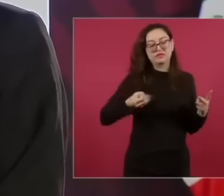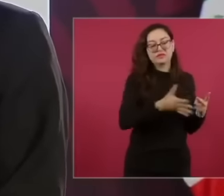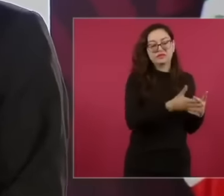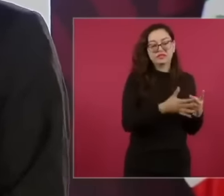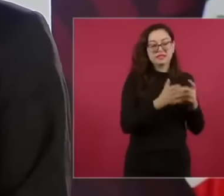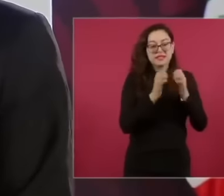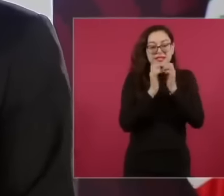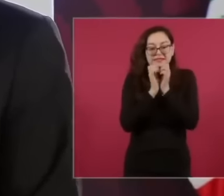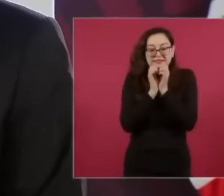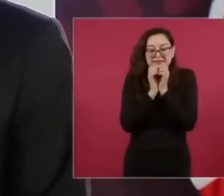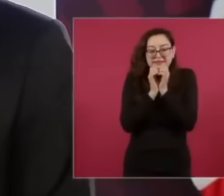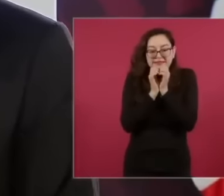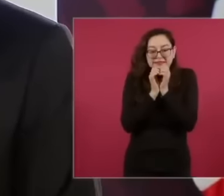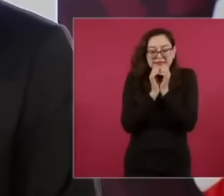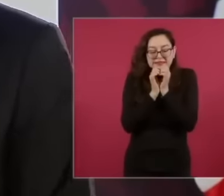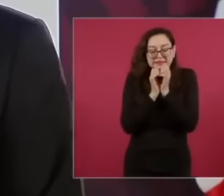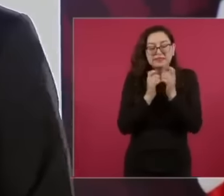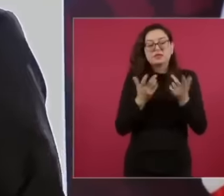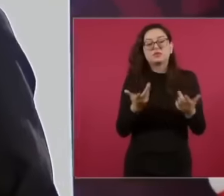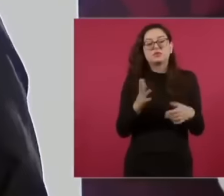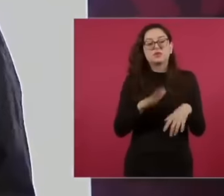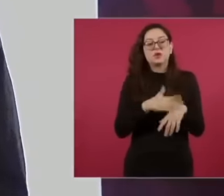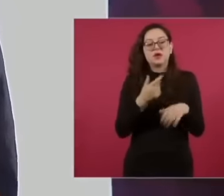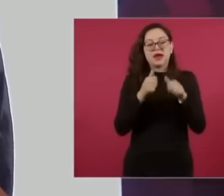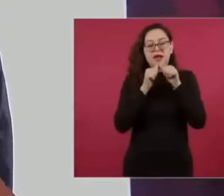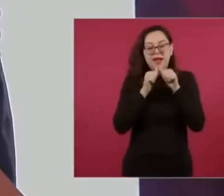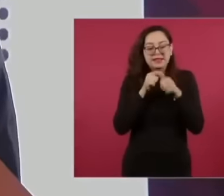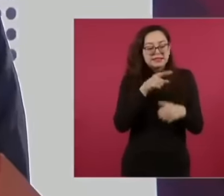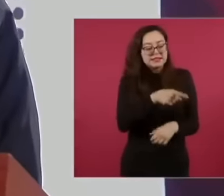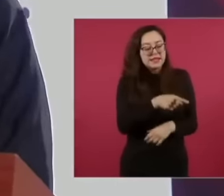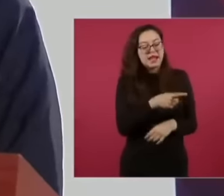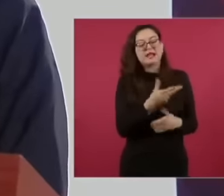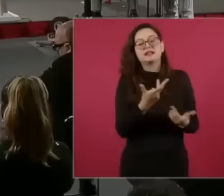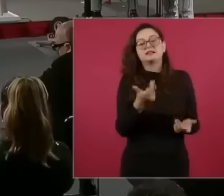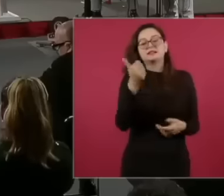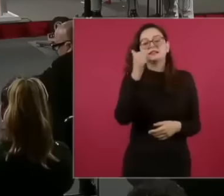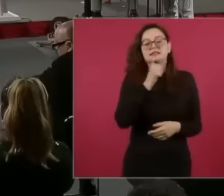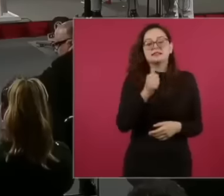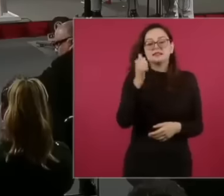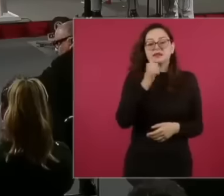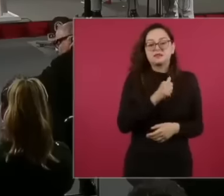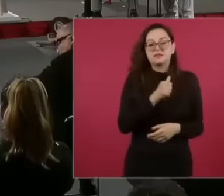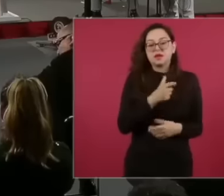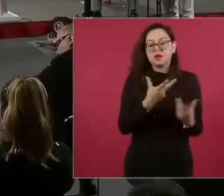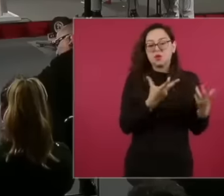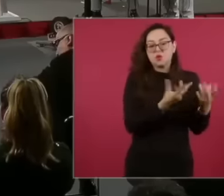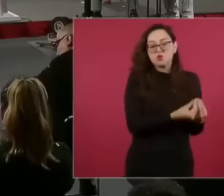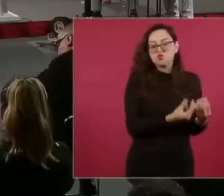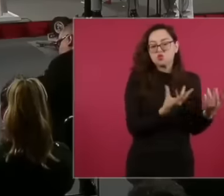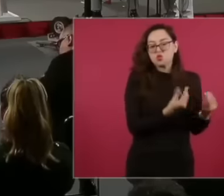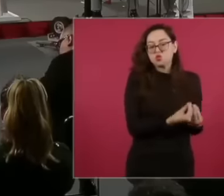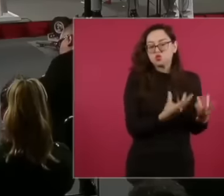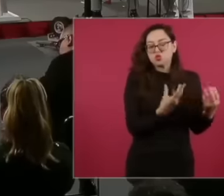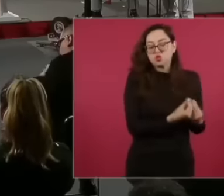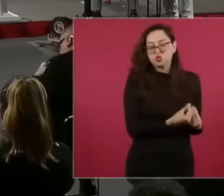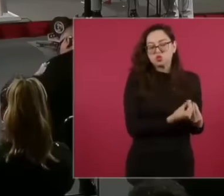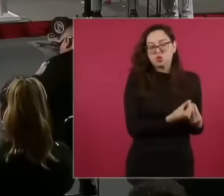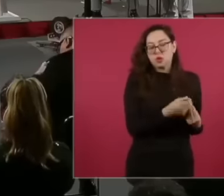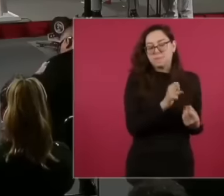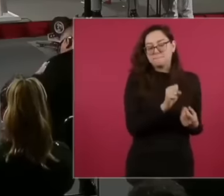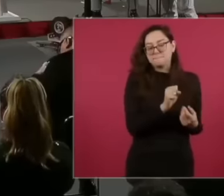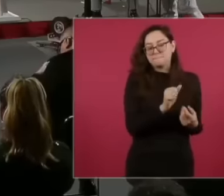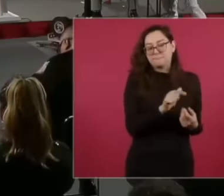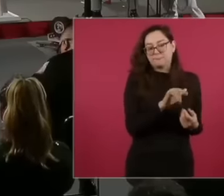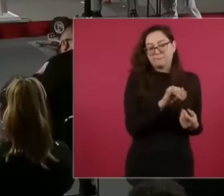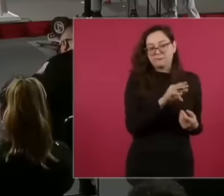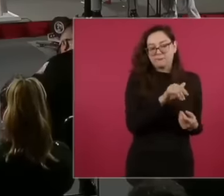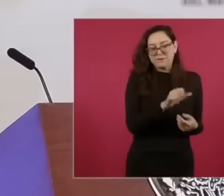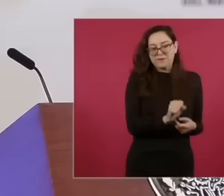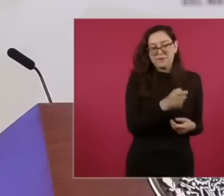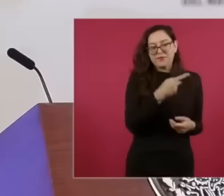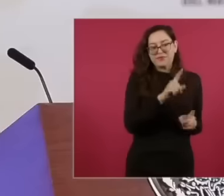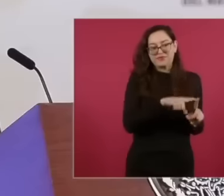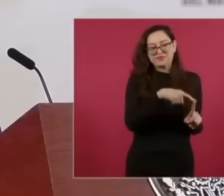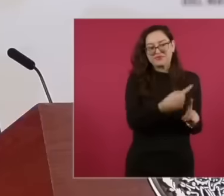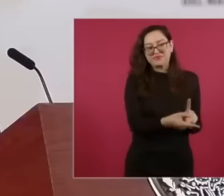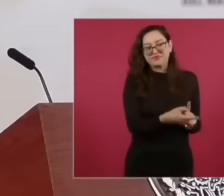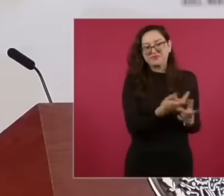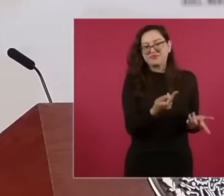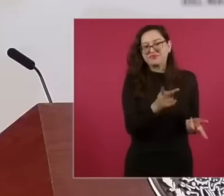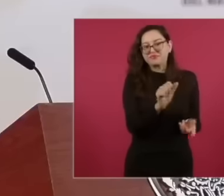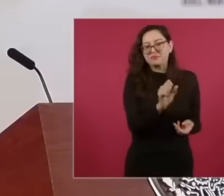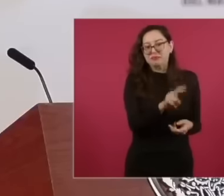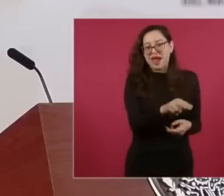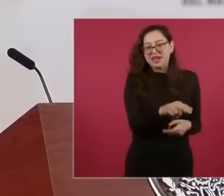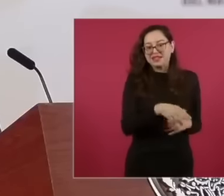in The pines said, being an opponent, what's wrong with Diego, wins the debate and